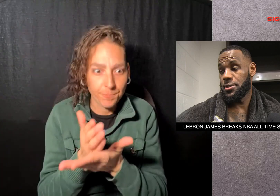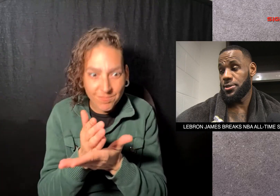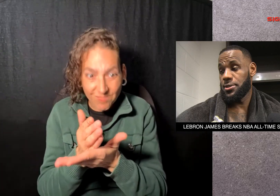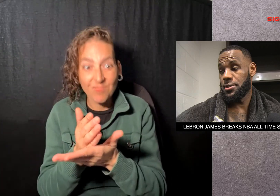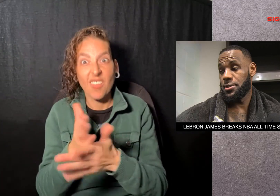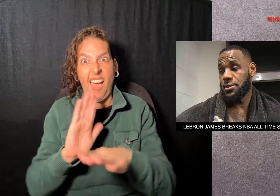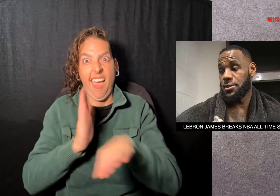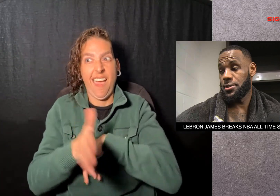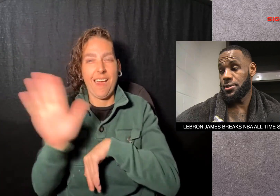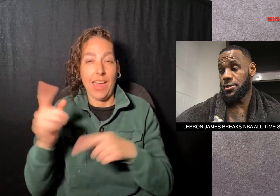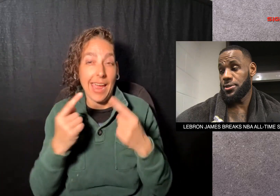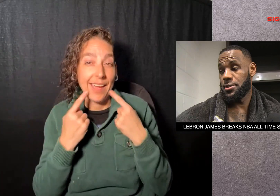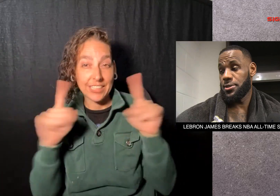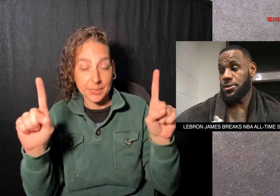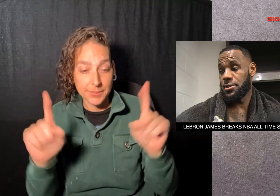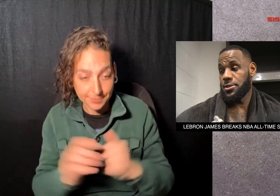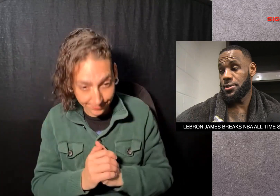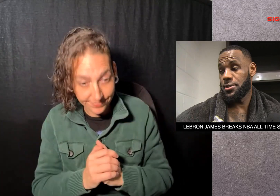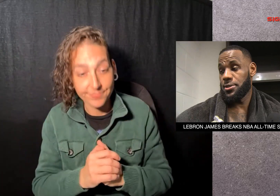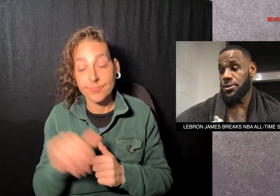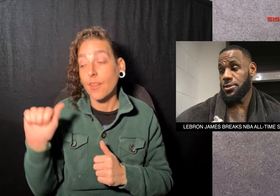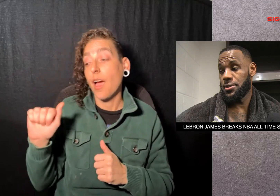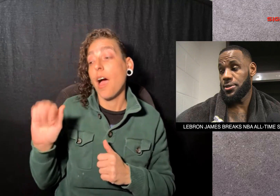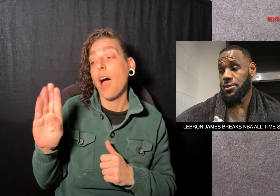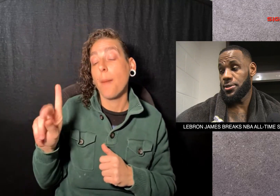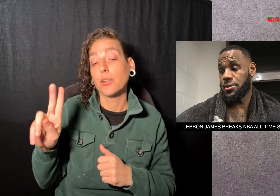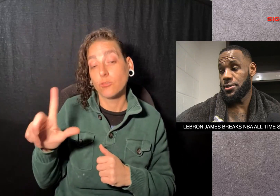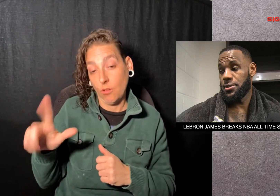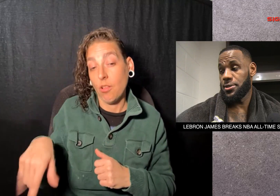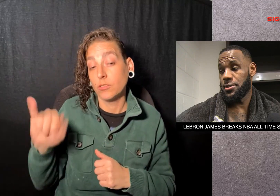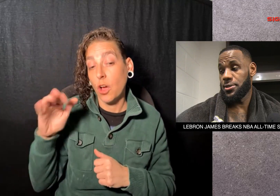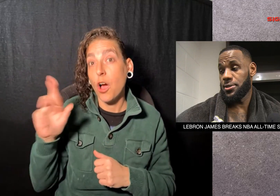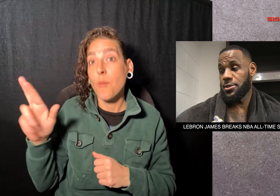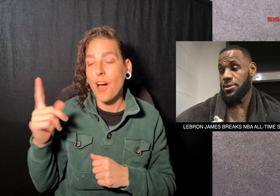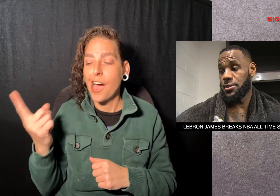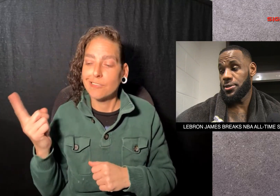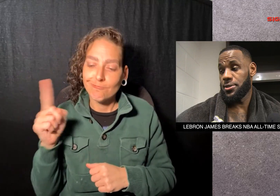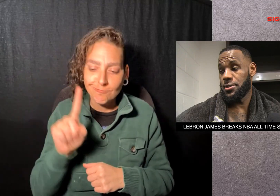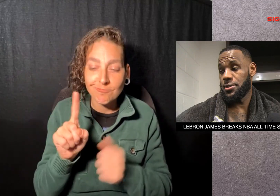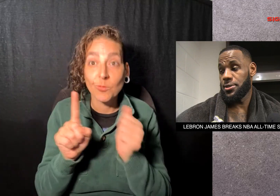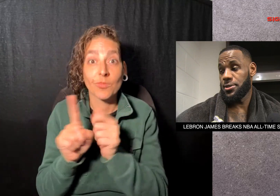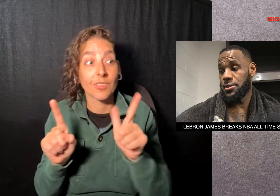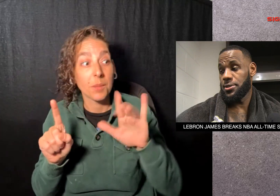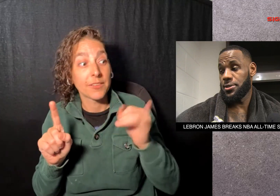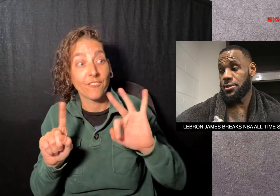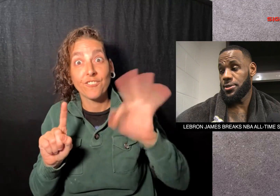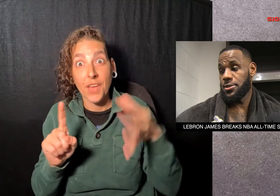the game was halted after his achievement and Abdul-Jabbar came on court with James's